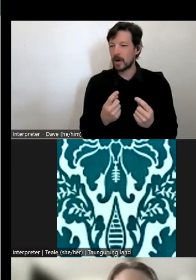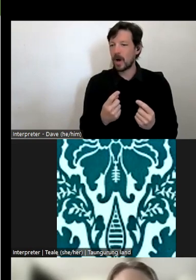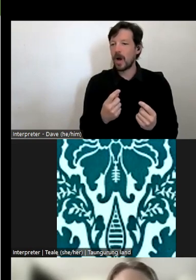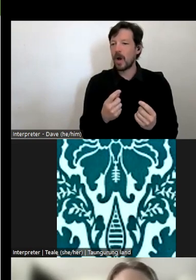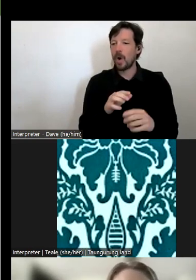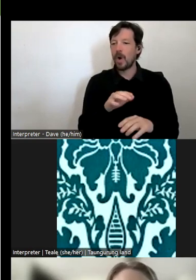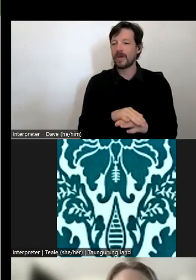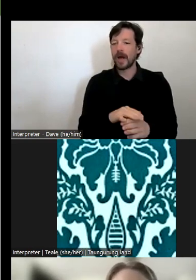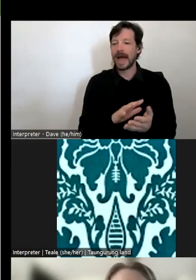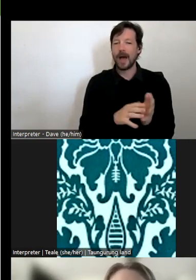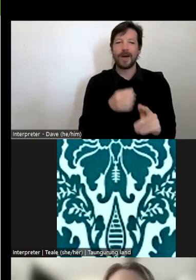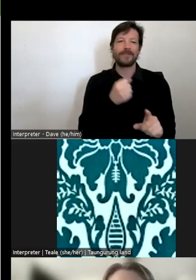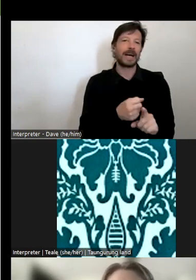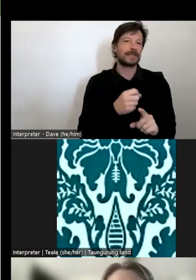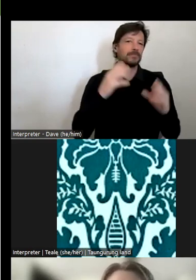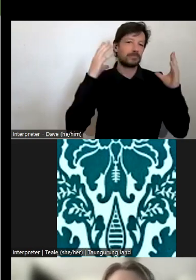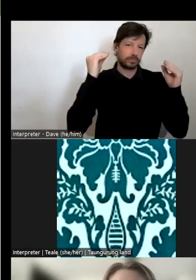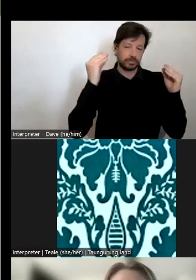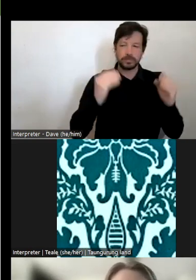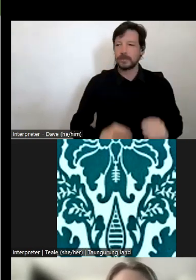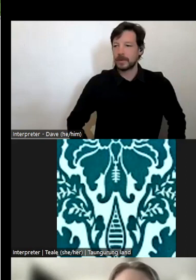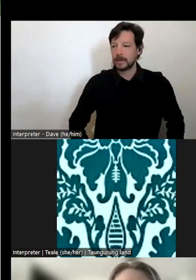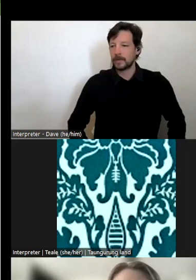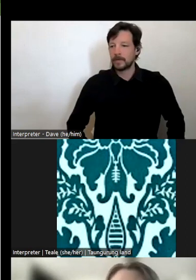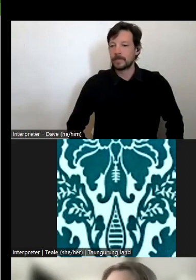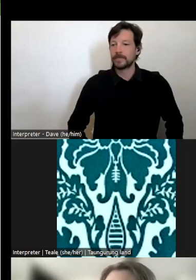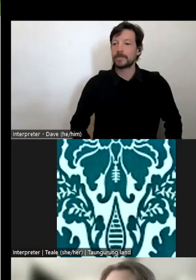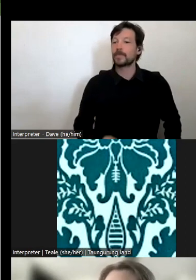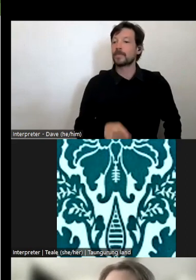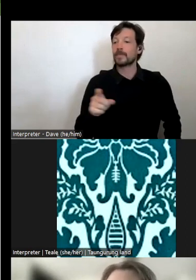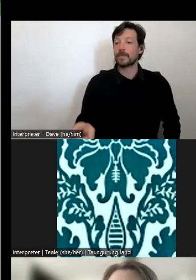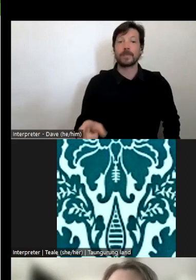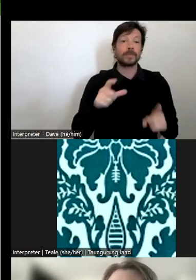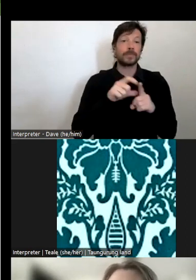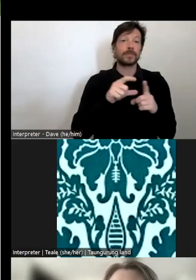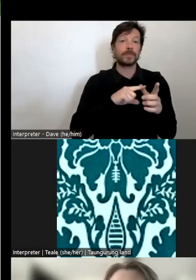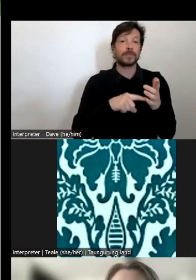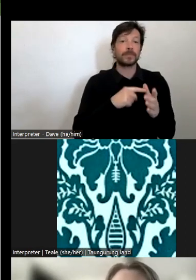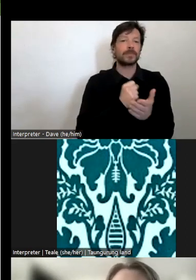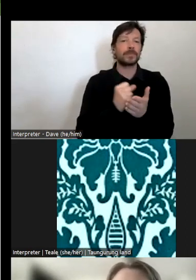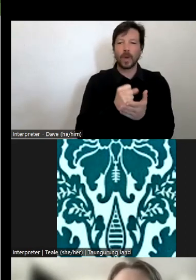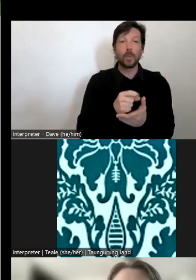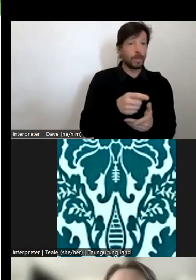So this is some data now that... Because that gene was discovered in 1997,